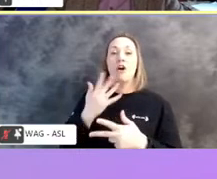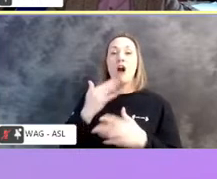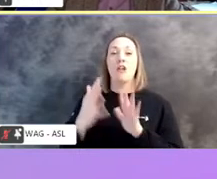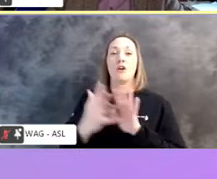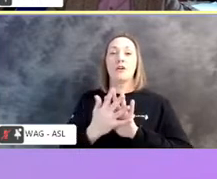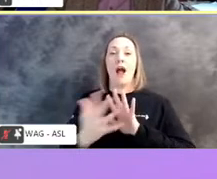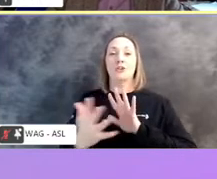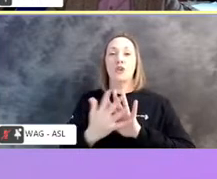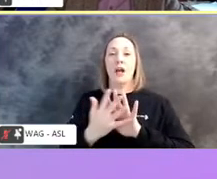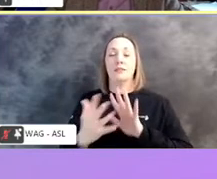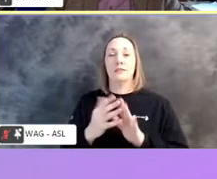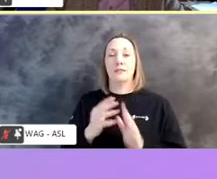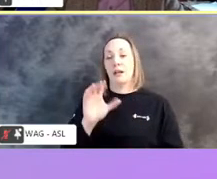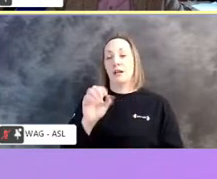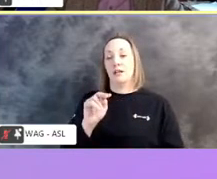top three issues come to no